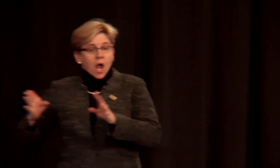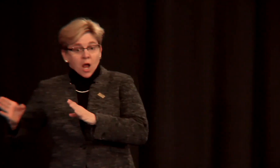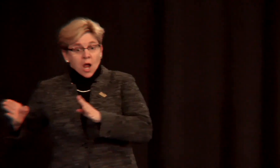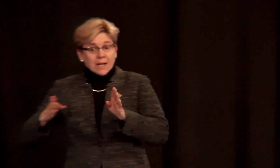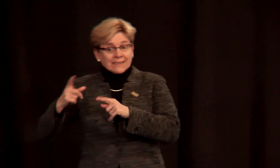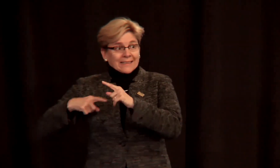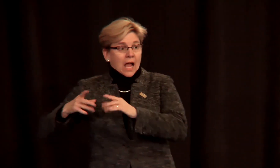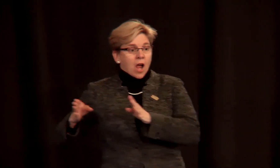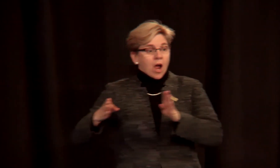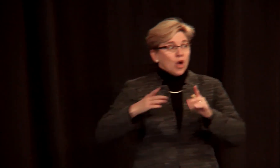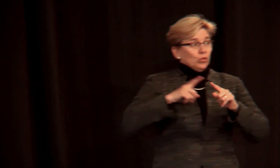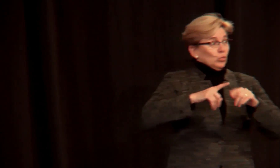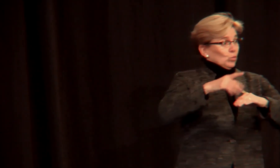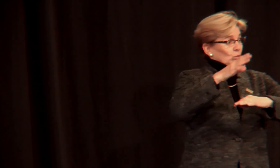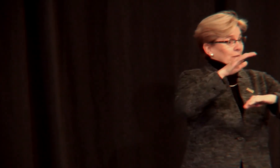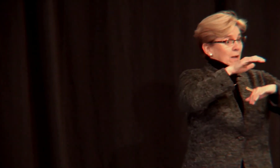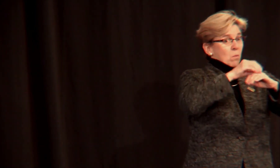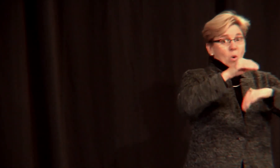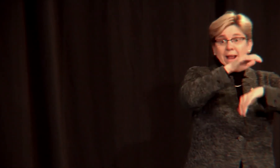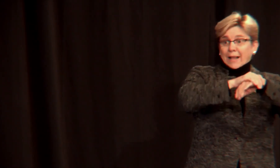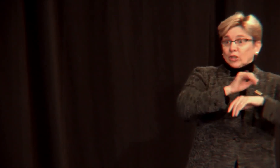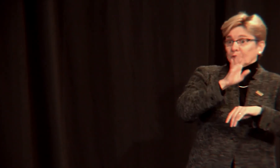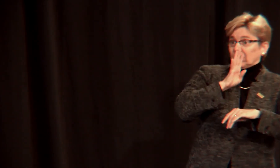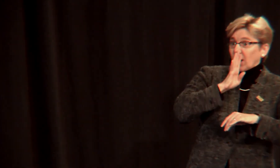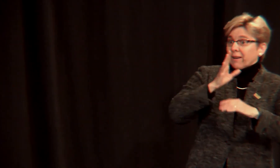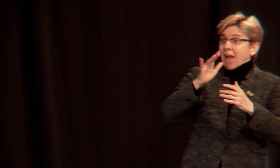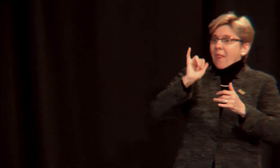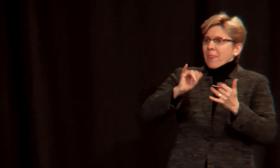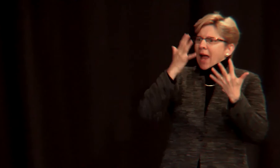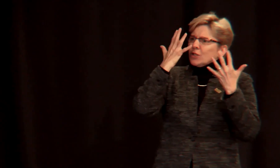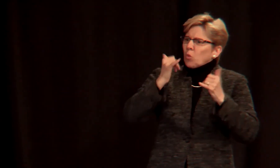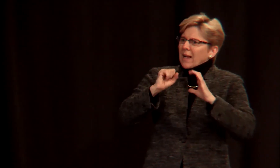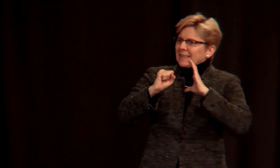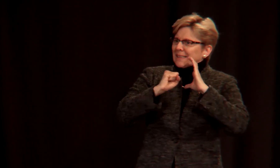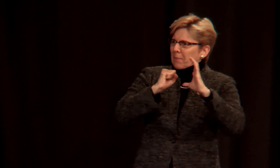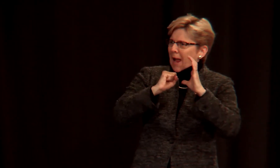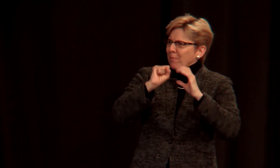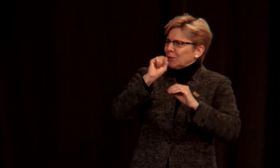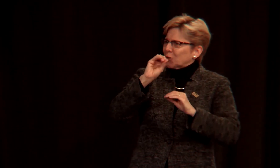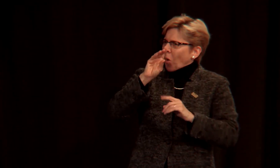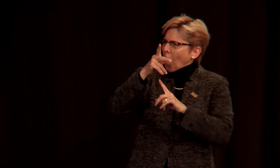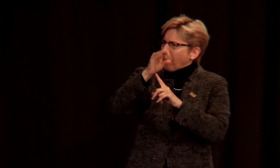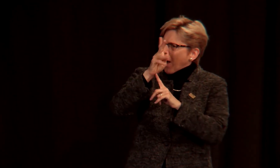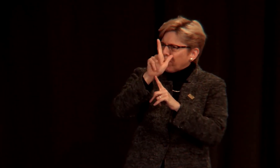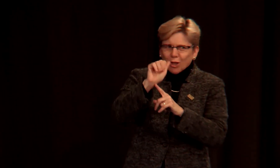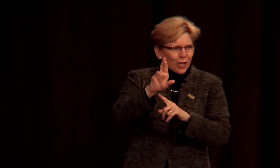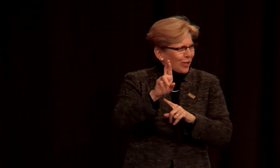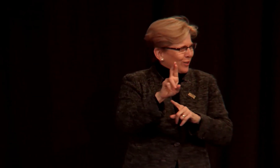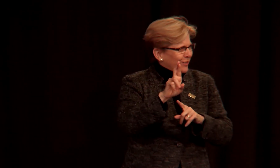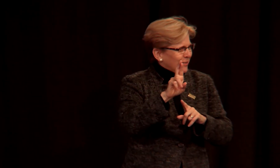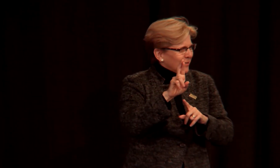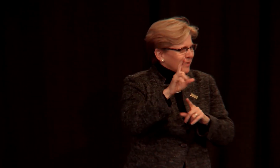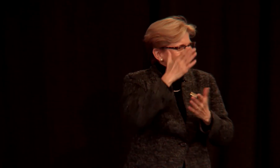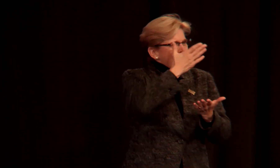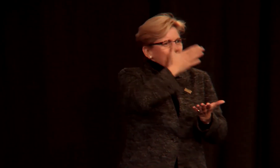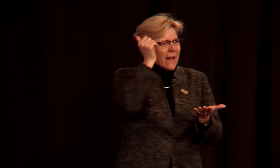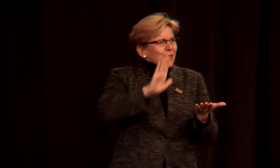and have that feeling that it's really hard to steer away from spoken English and of course that's why sim-com is so popular because your brain is